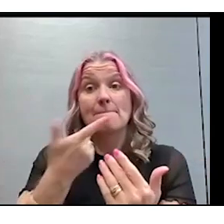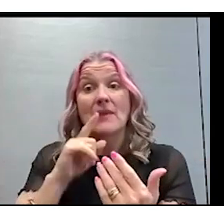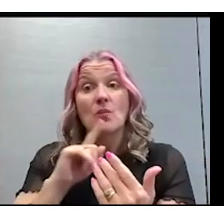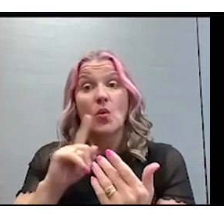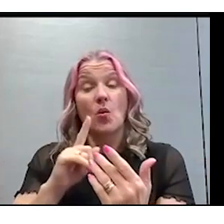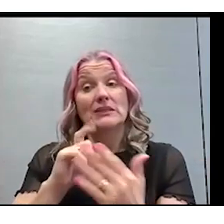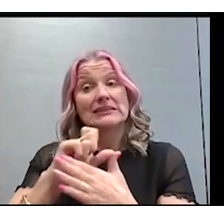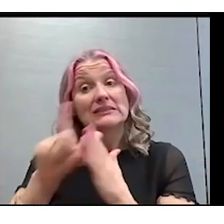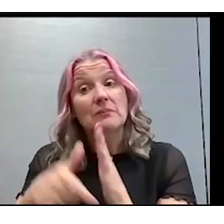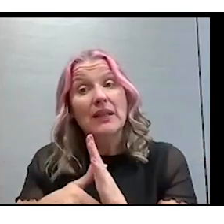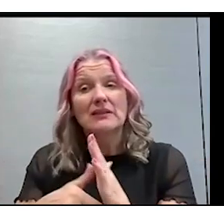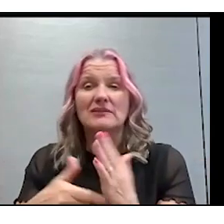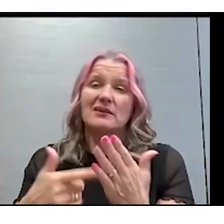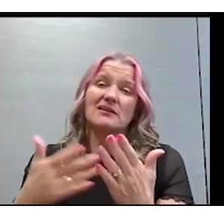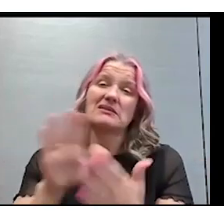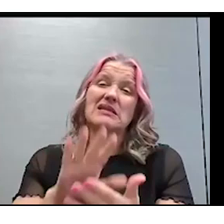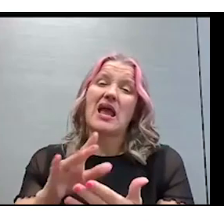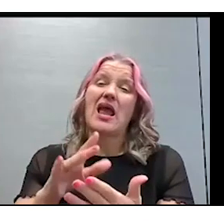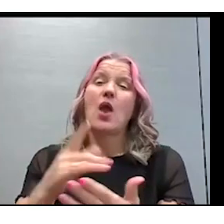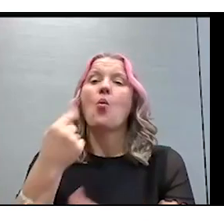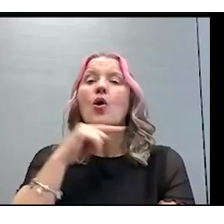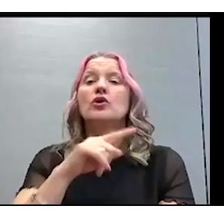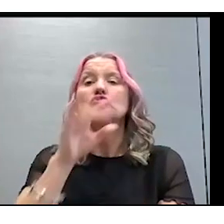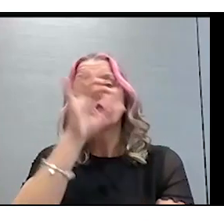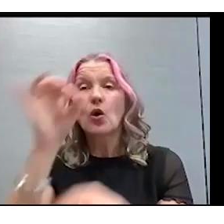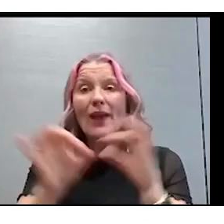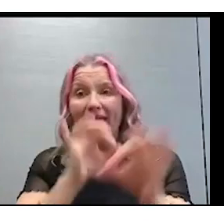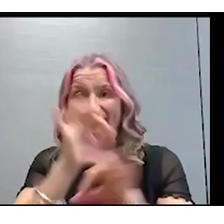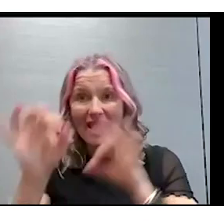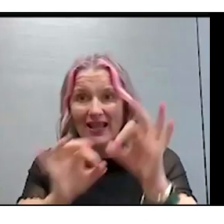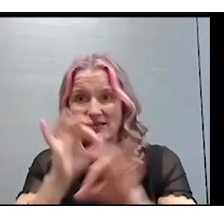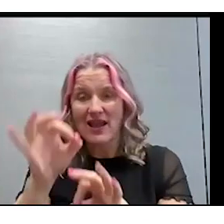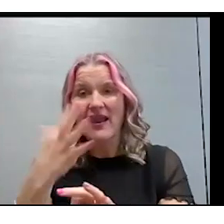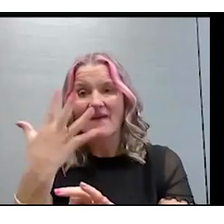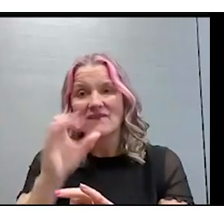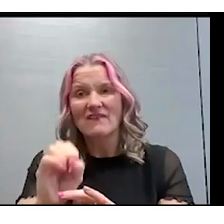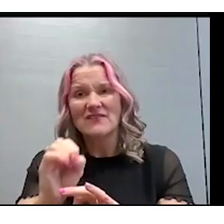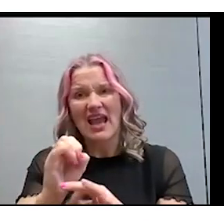And let's say we run 100 queries and I'm making numbers up and 50 of them have a defect.